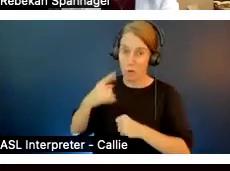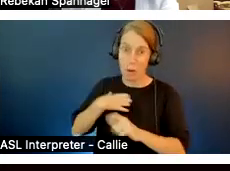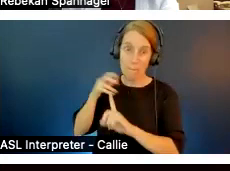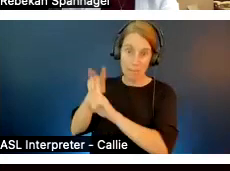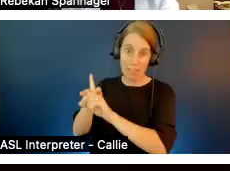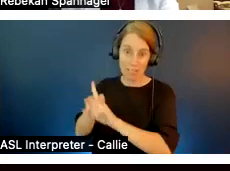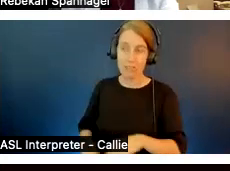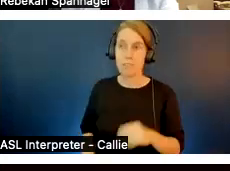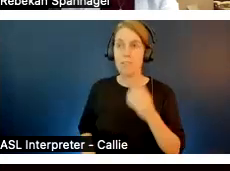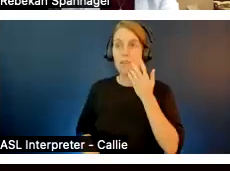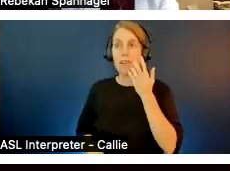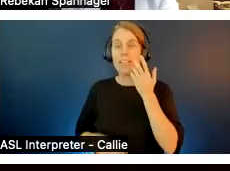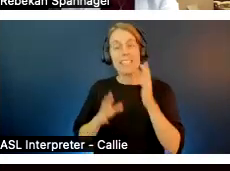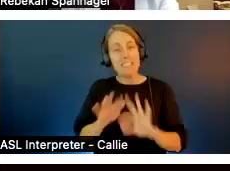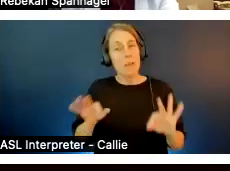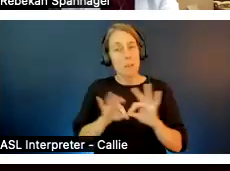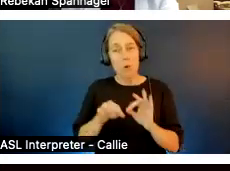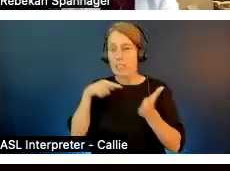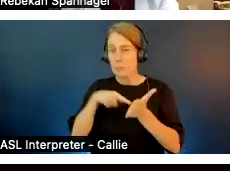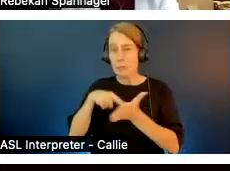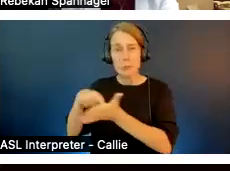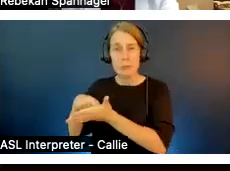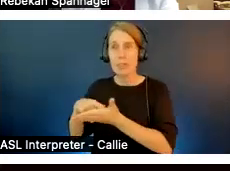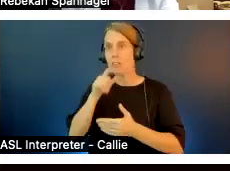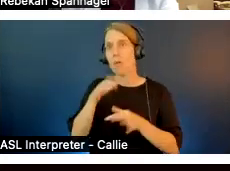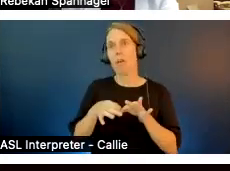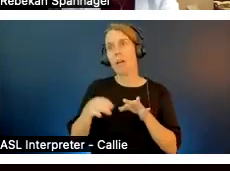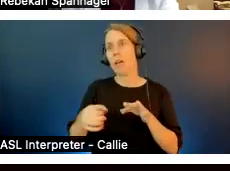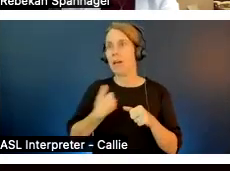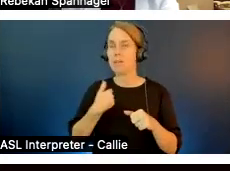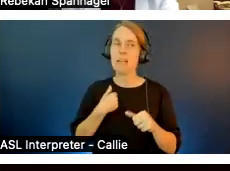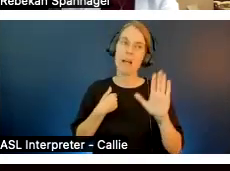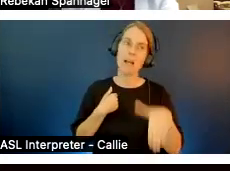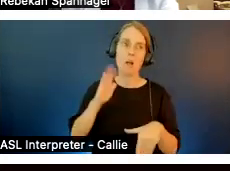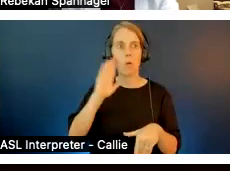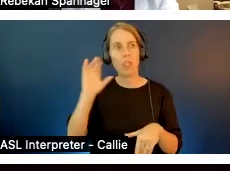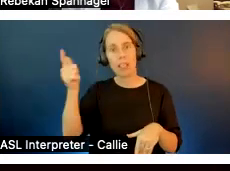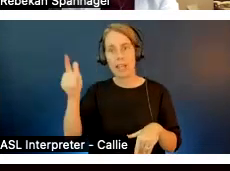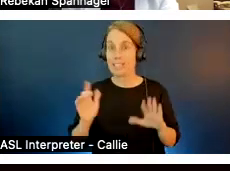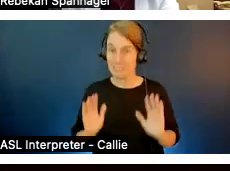meet every deadline so don't delay you can always dismiss an appeal if you filed it and